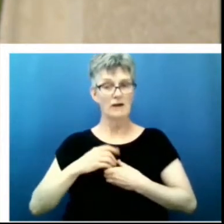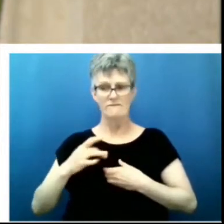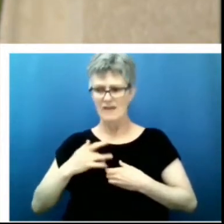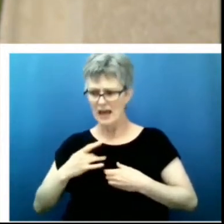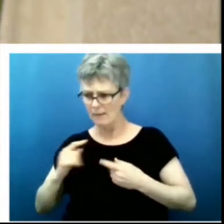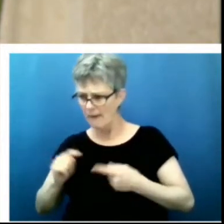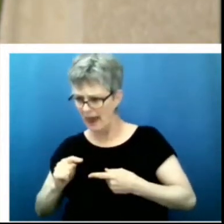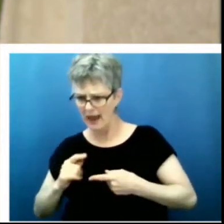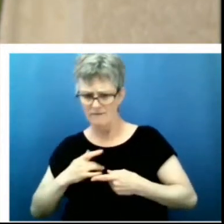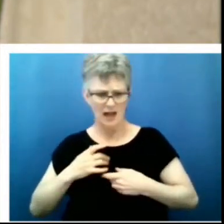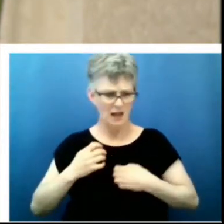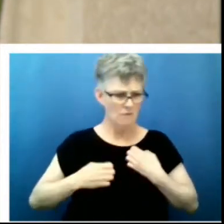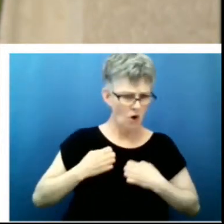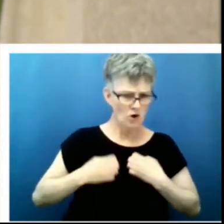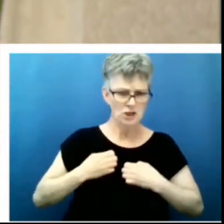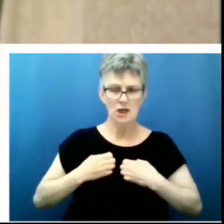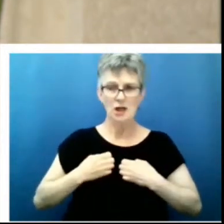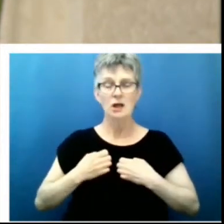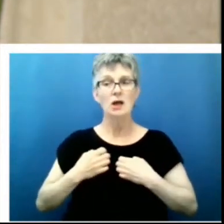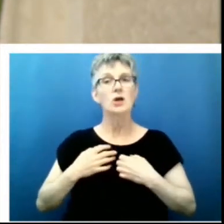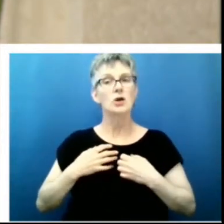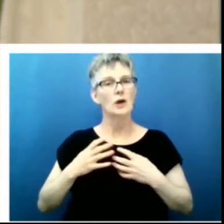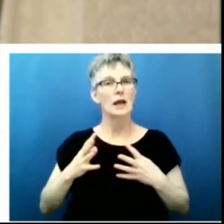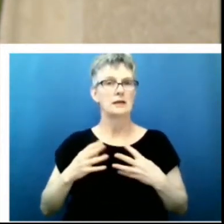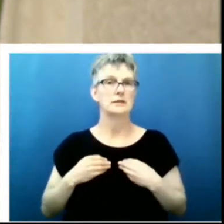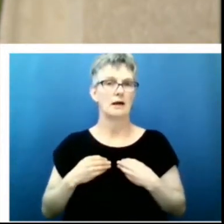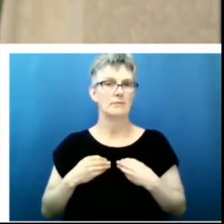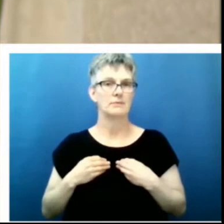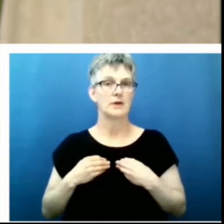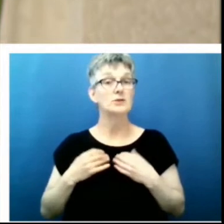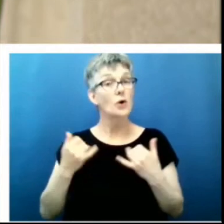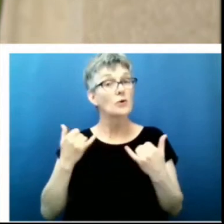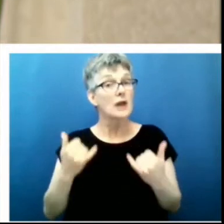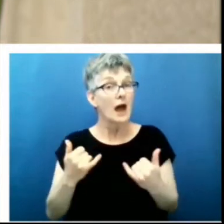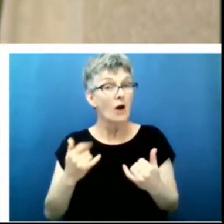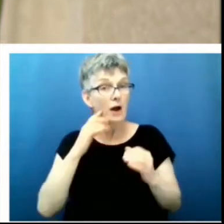I'm excited to introduce to you now that interactive exercise we were talking about